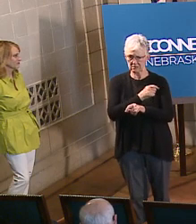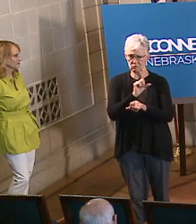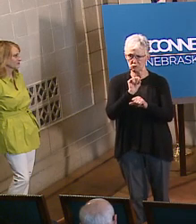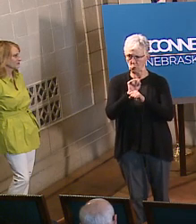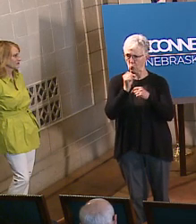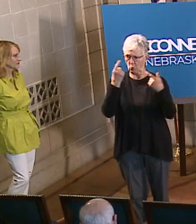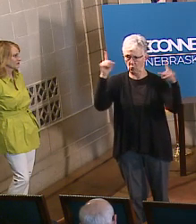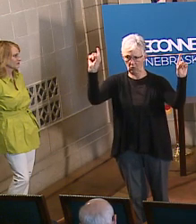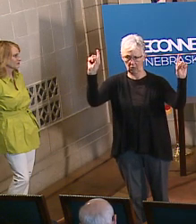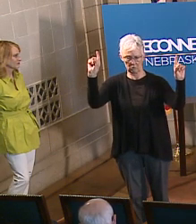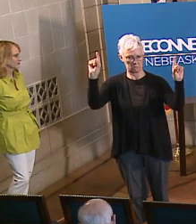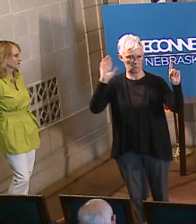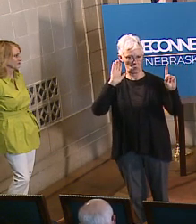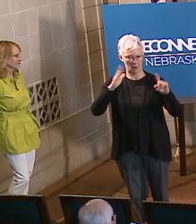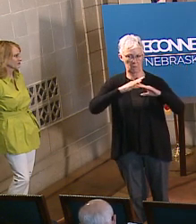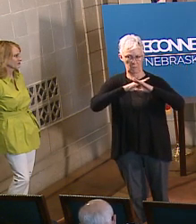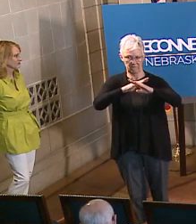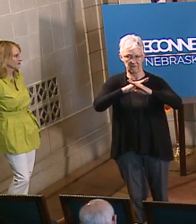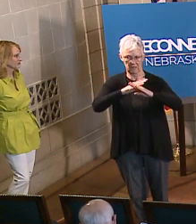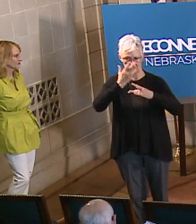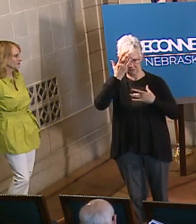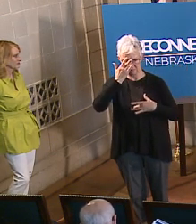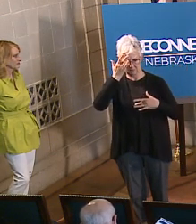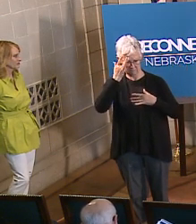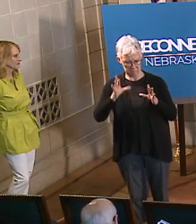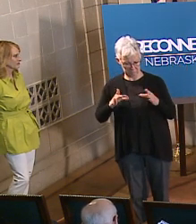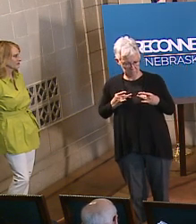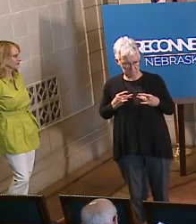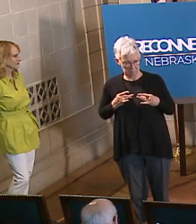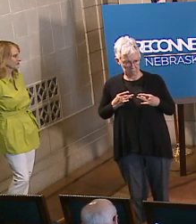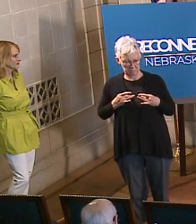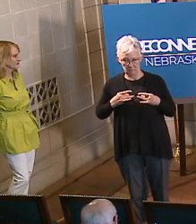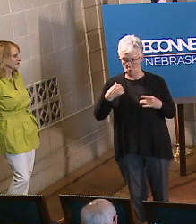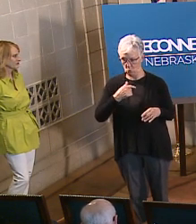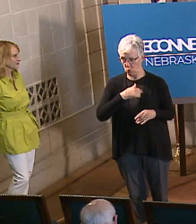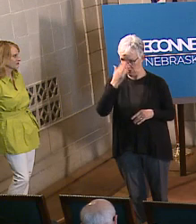ALREADY. IF YOU HAVE RECEIVED ONE SHOT, GET THE SECOND SHOT, VACCINES